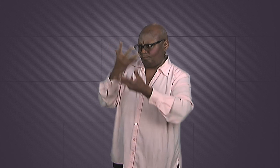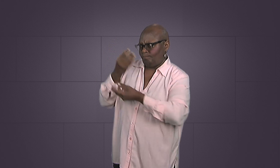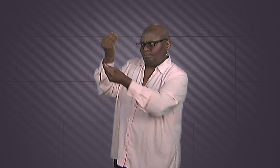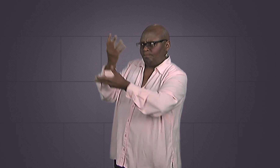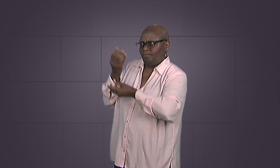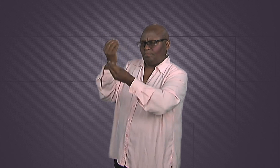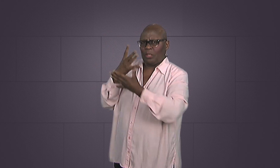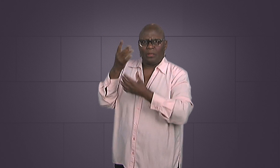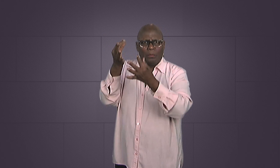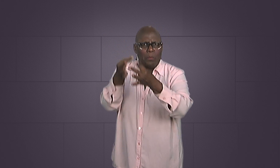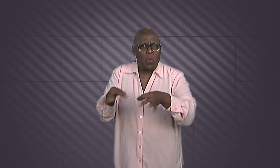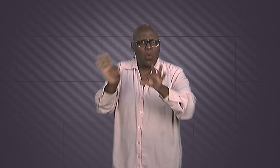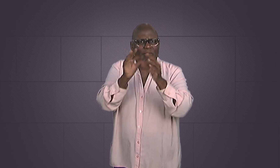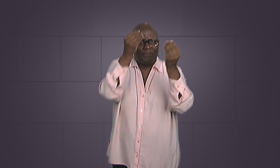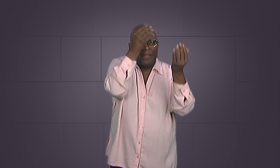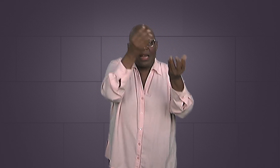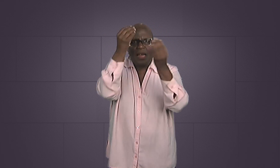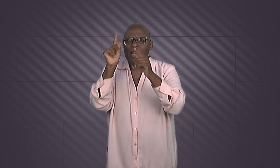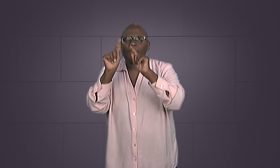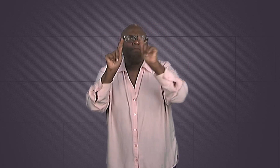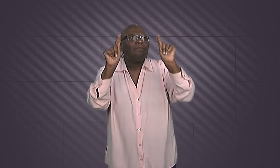about the essential factors needed